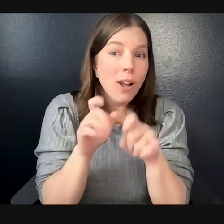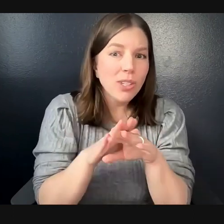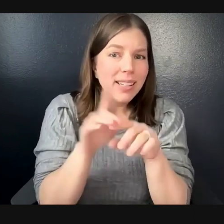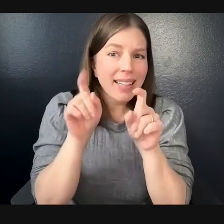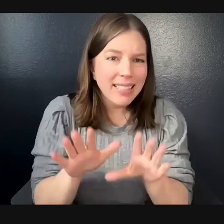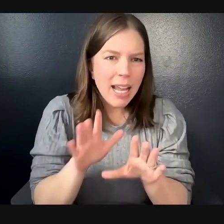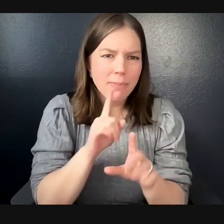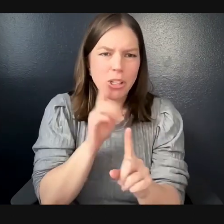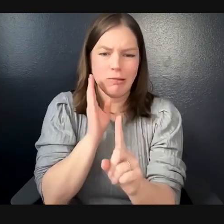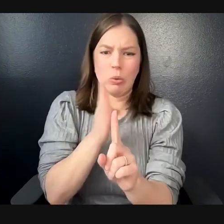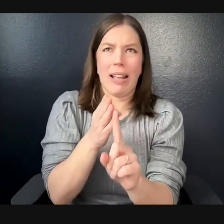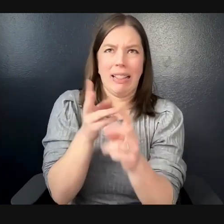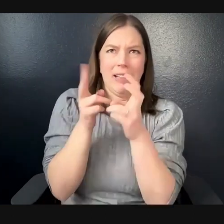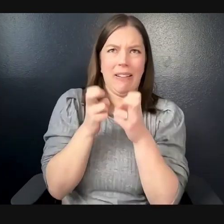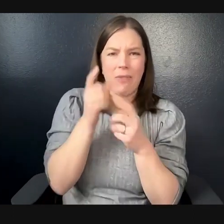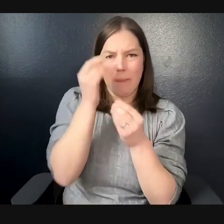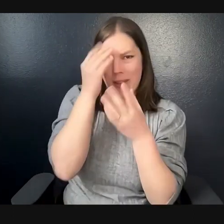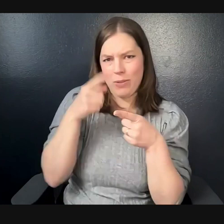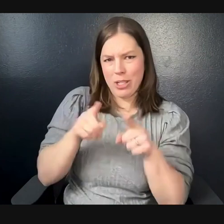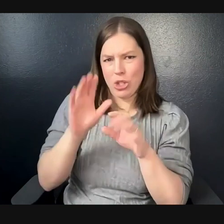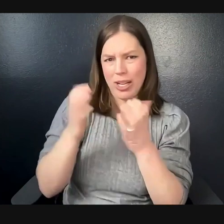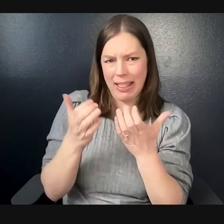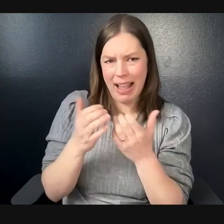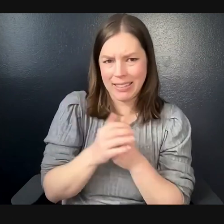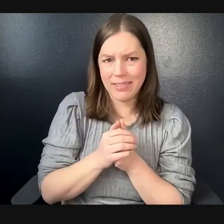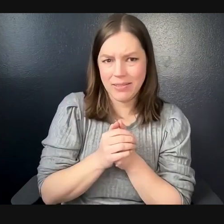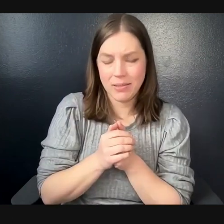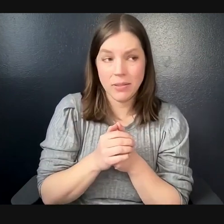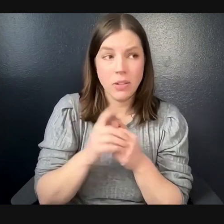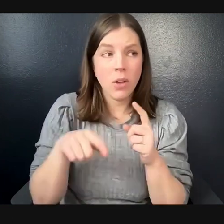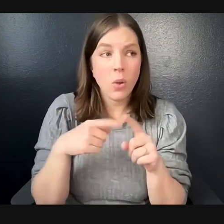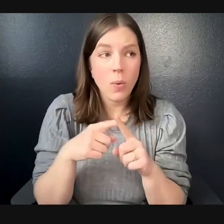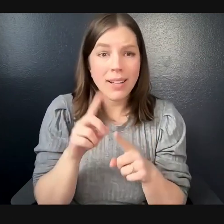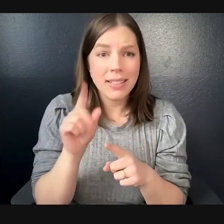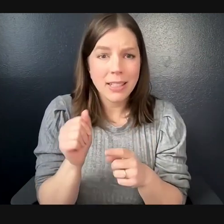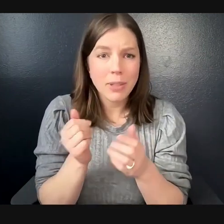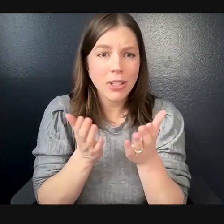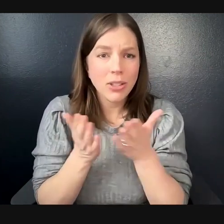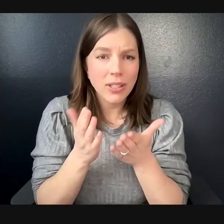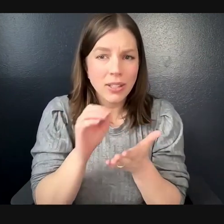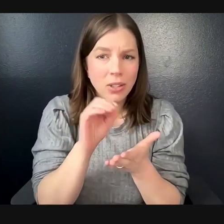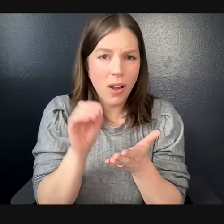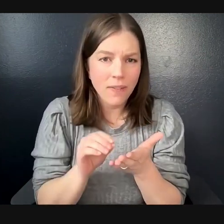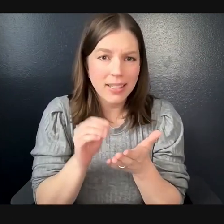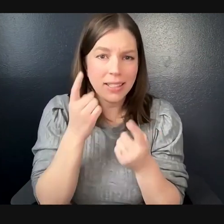and the questions on the exam come directly from the lecture. When the Disability Services Office